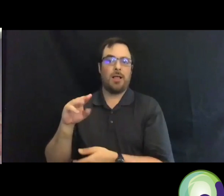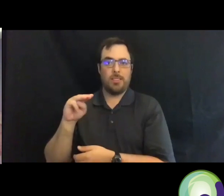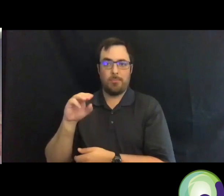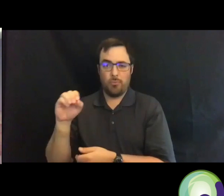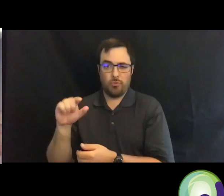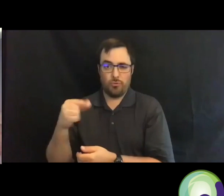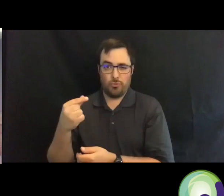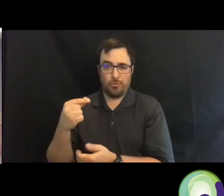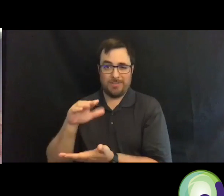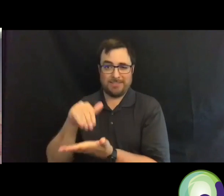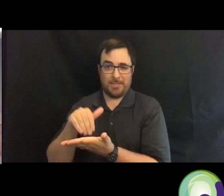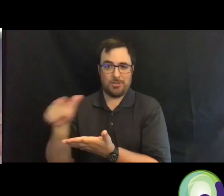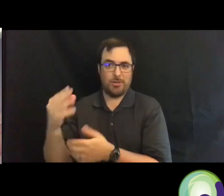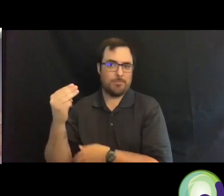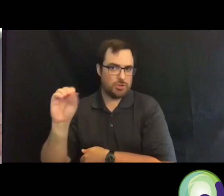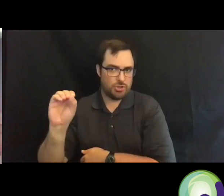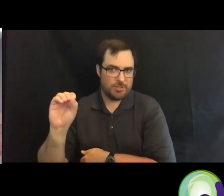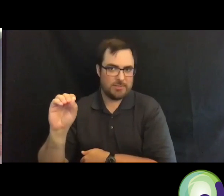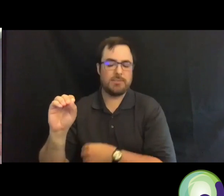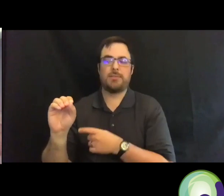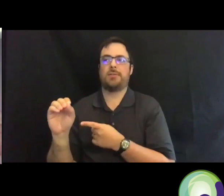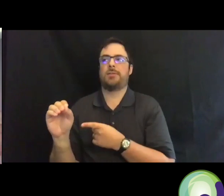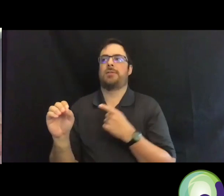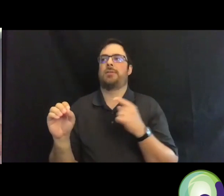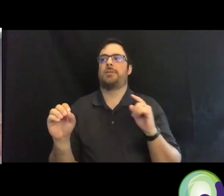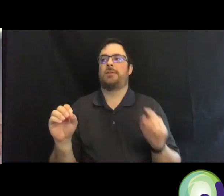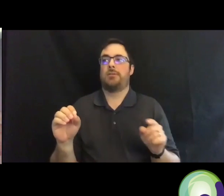it still is most mostly up until COVID, I don't know